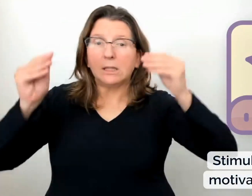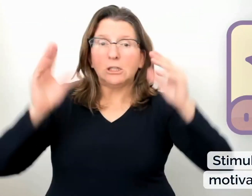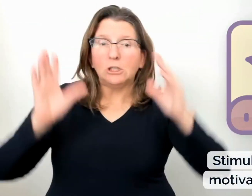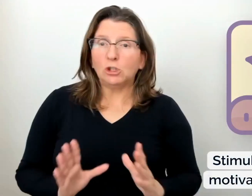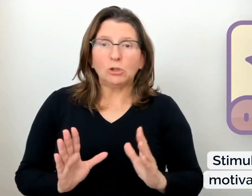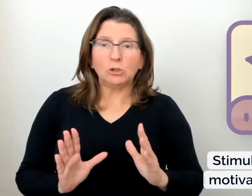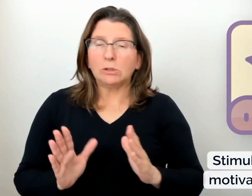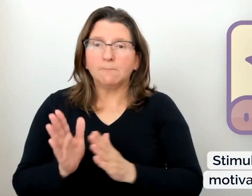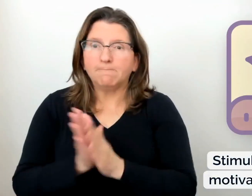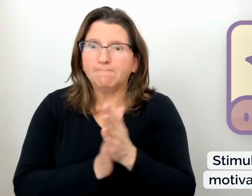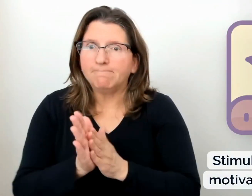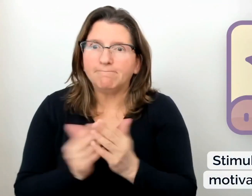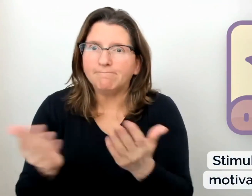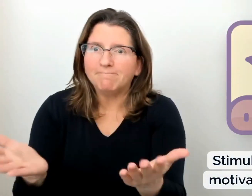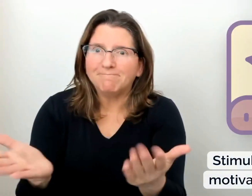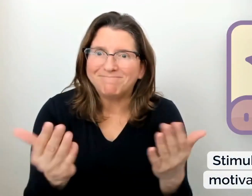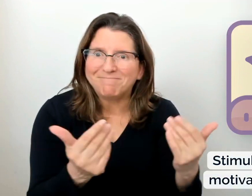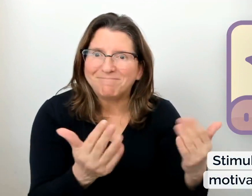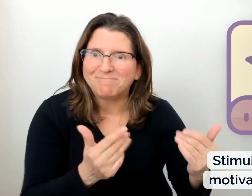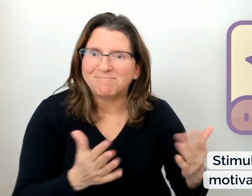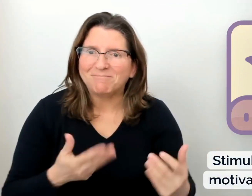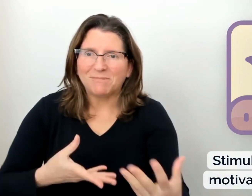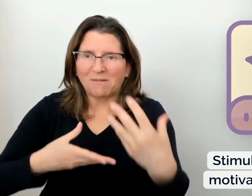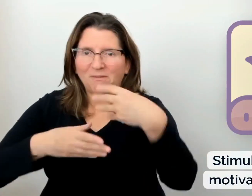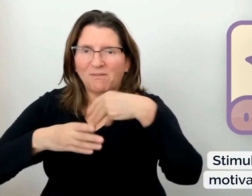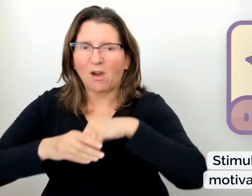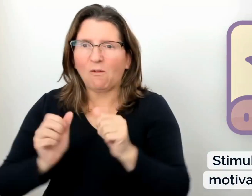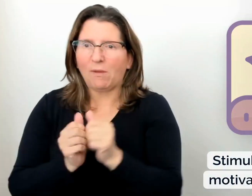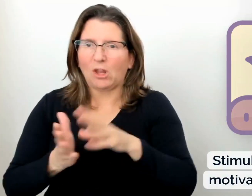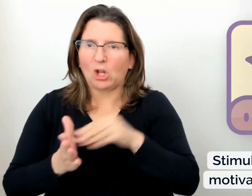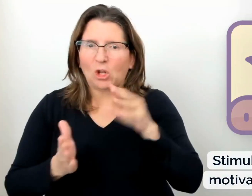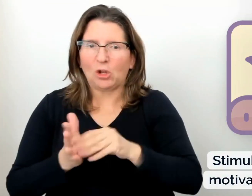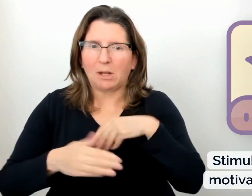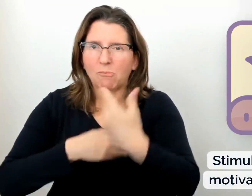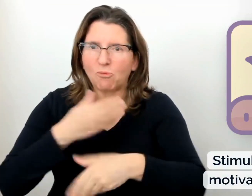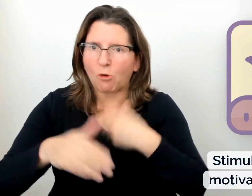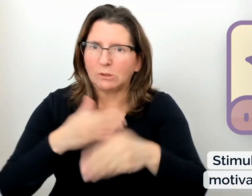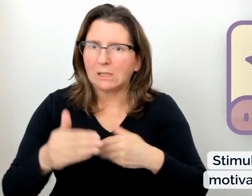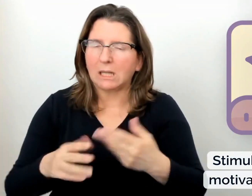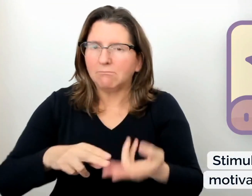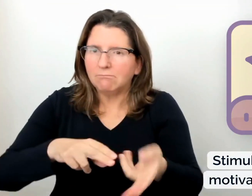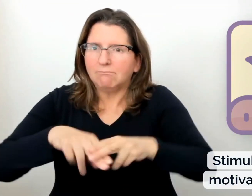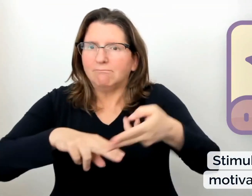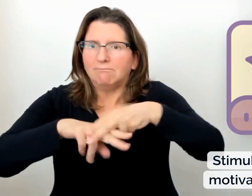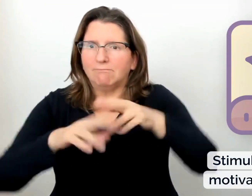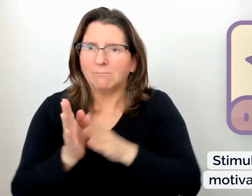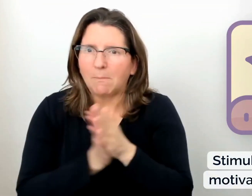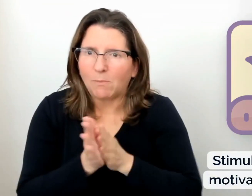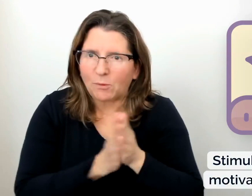A good teacher can stimulate students' interest and motivation for learning; tries to build it up at every opportunity.